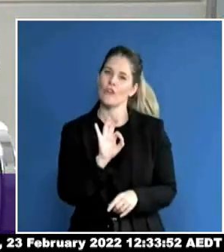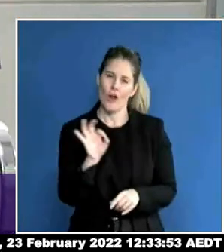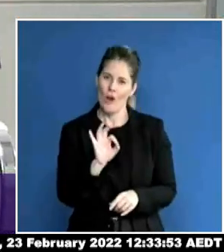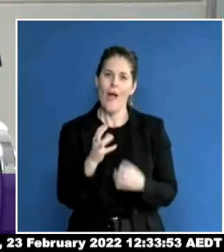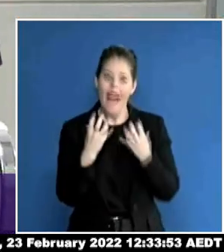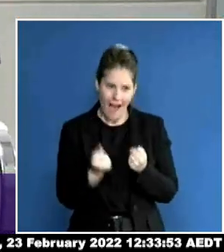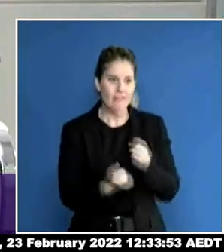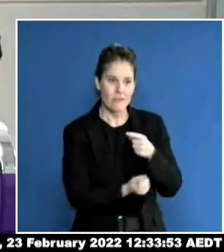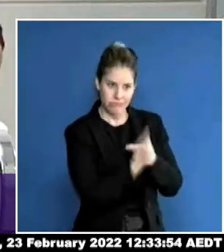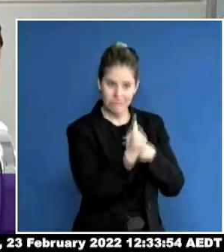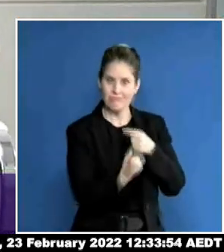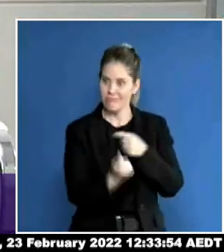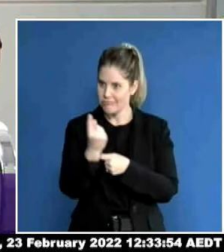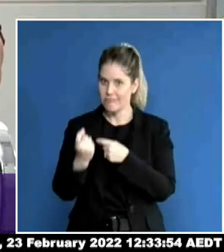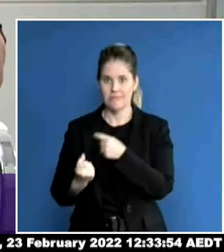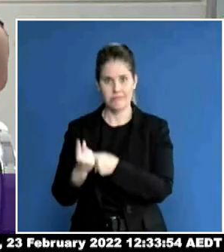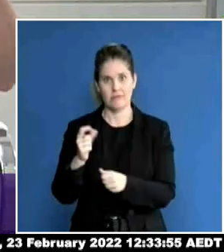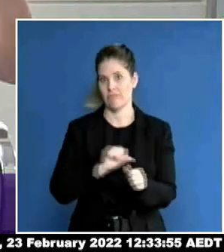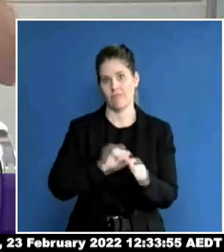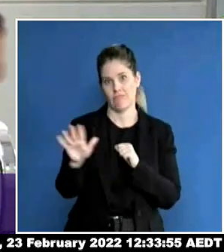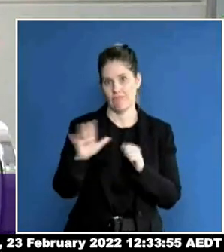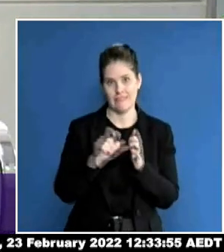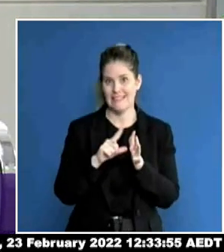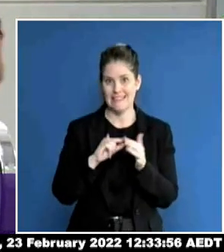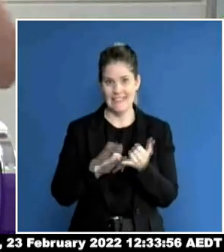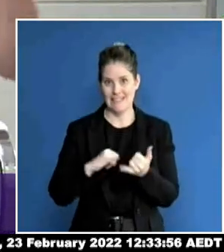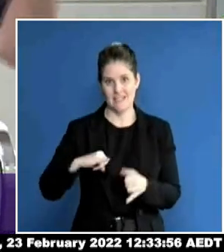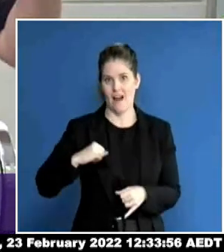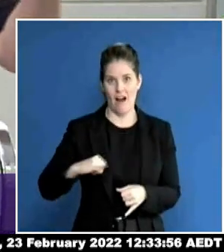ensure that these young people and these disabled people are receiving appropriate